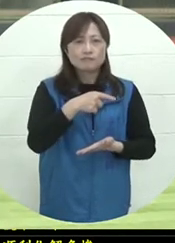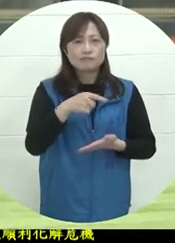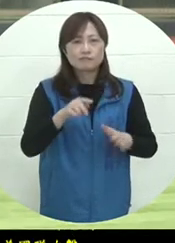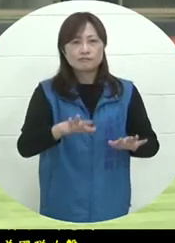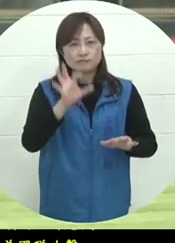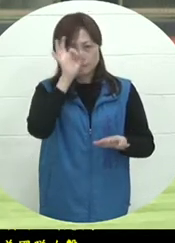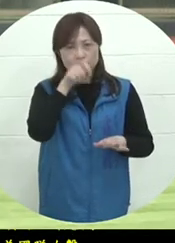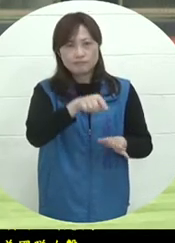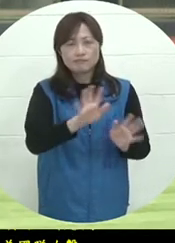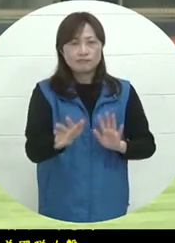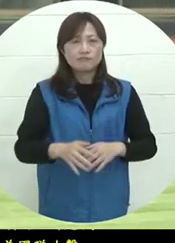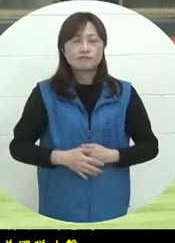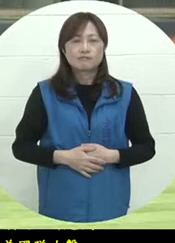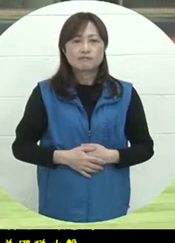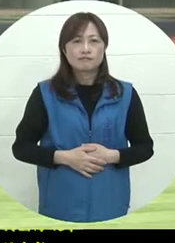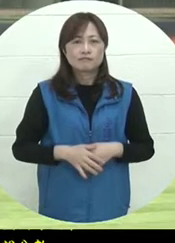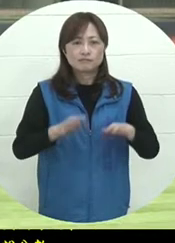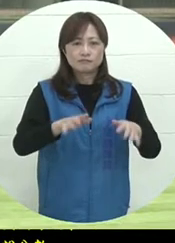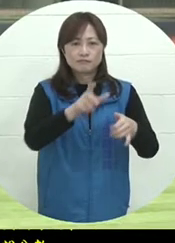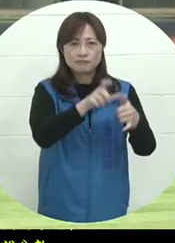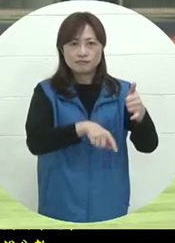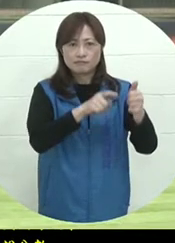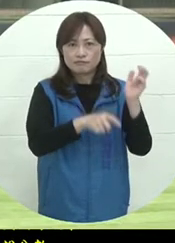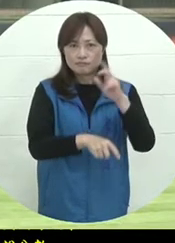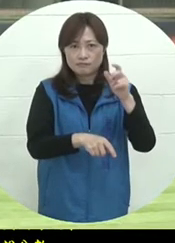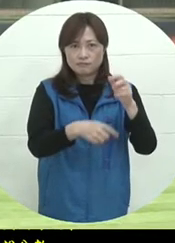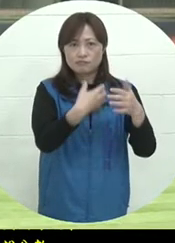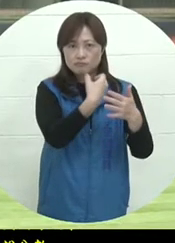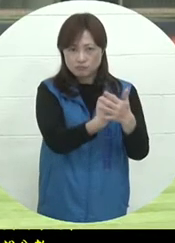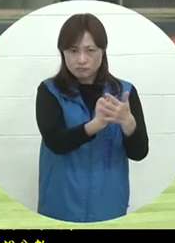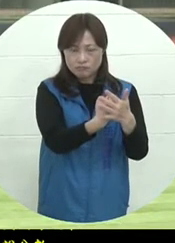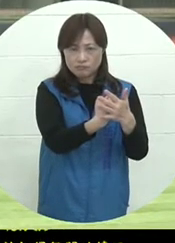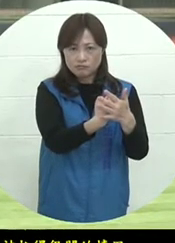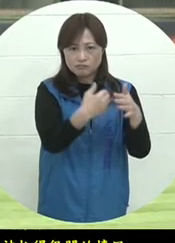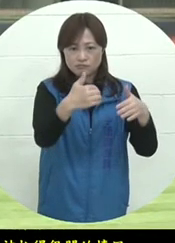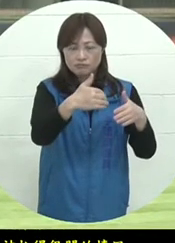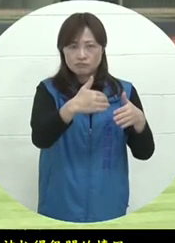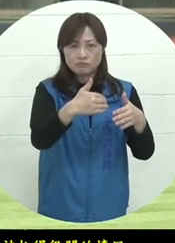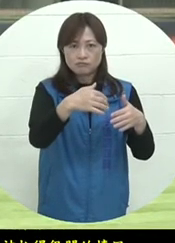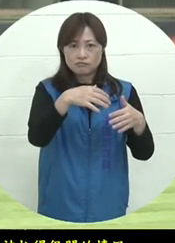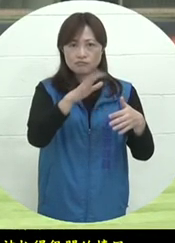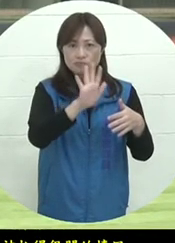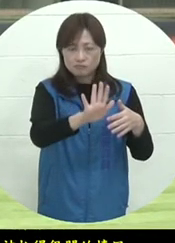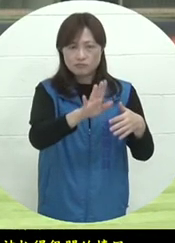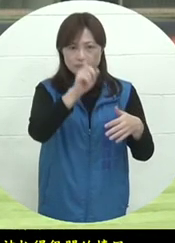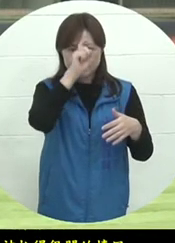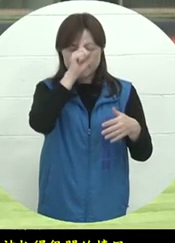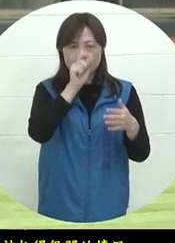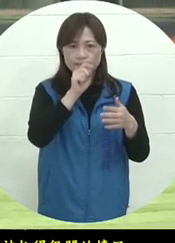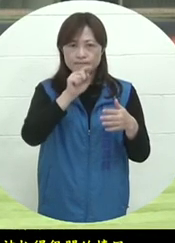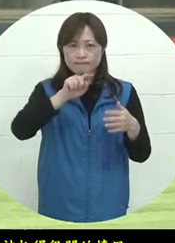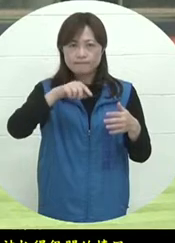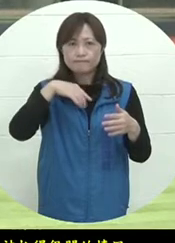It looks like Anderson is staying on the court. Wait a minute and I hope to borrow one of his blows and the back of